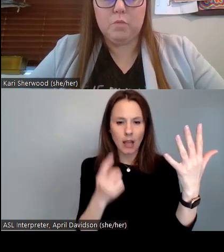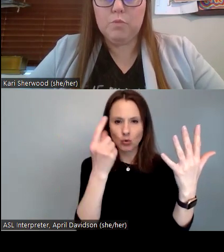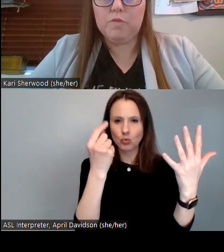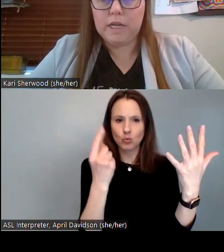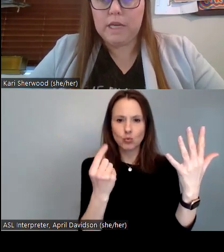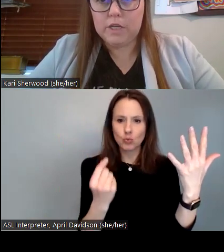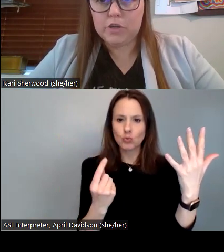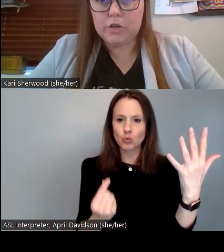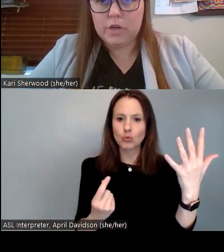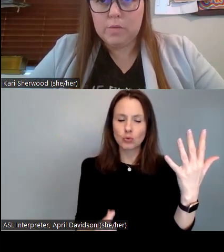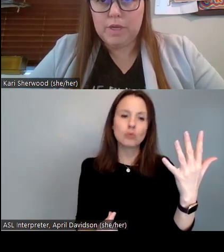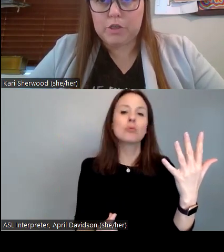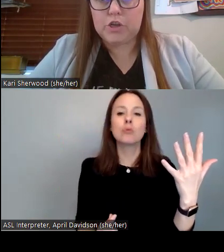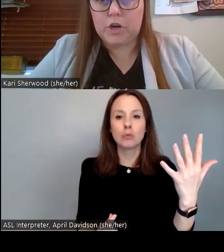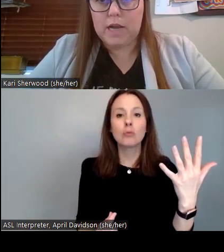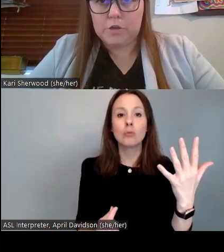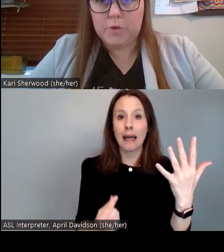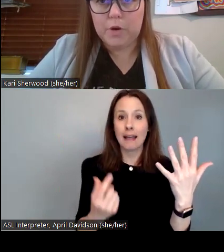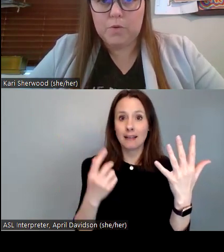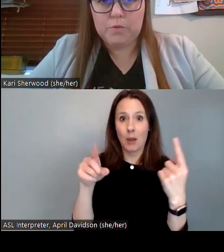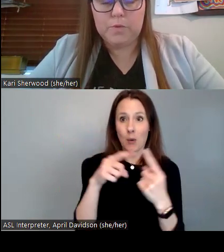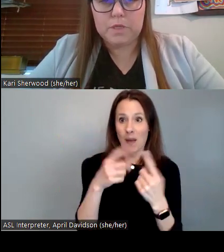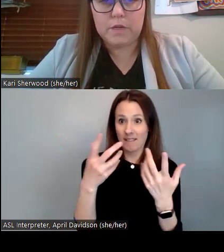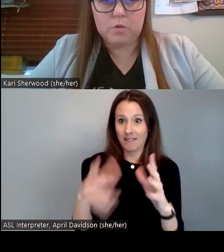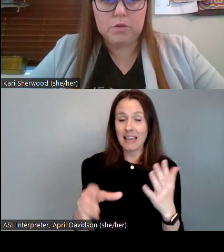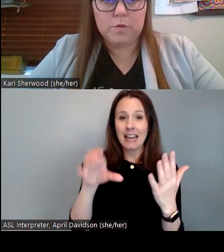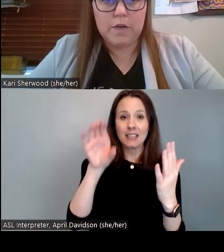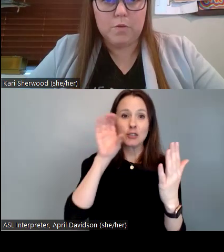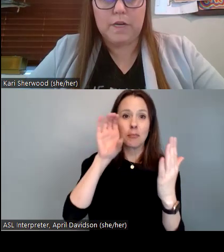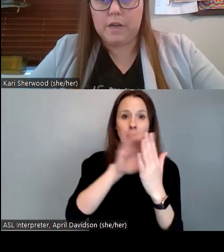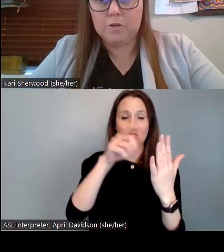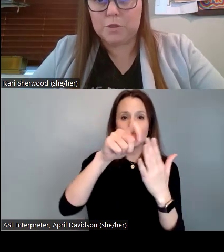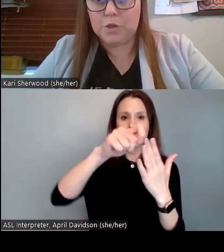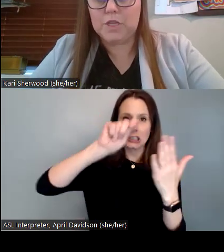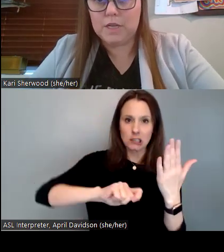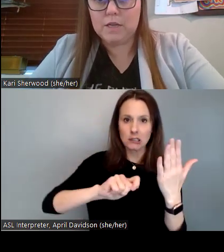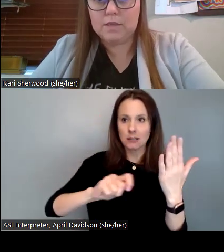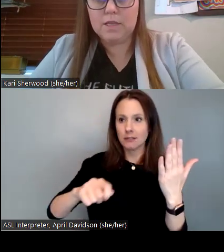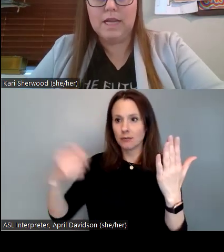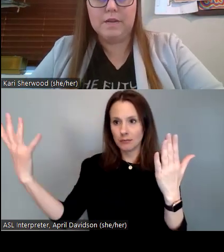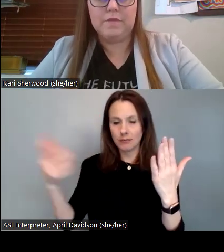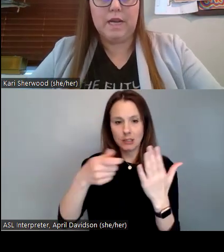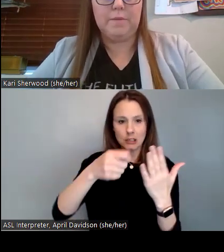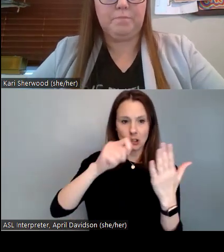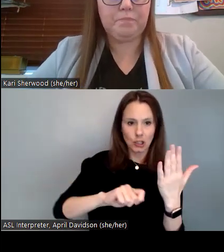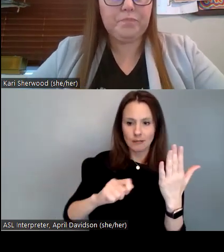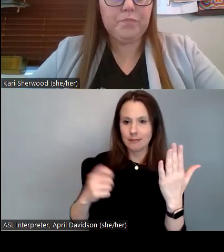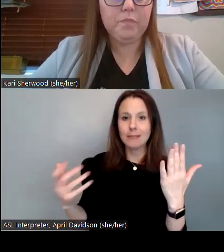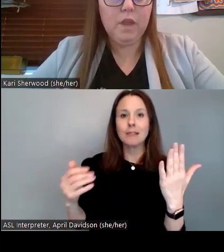removing each picture as you go through the schedule so they know they're getting closer to the end of the day